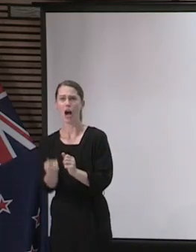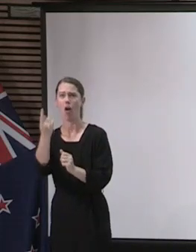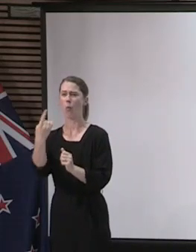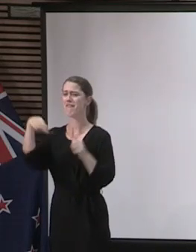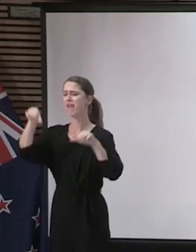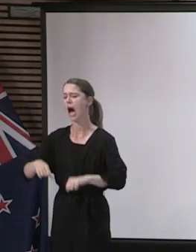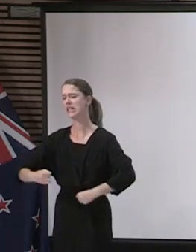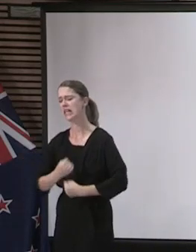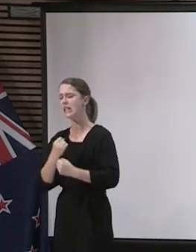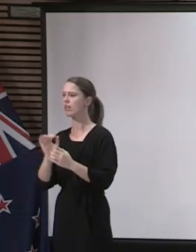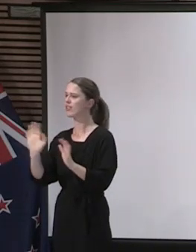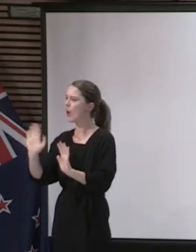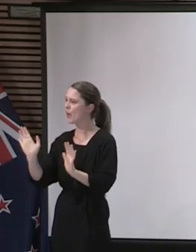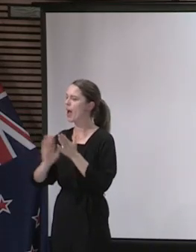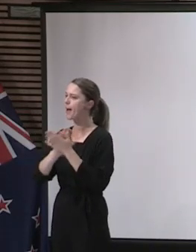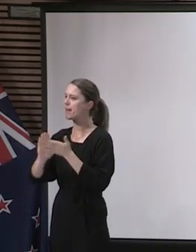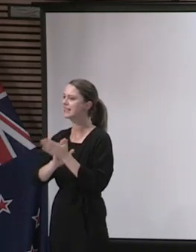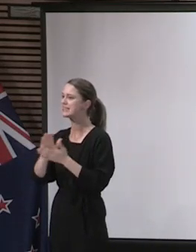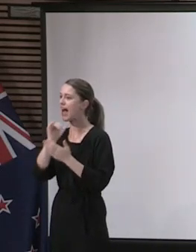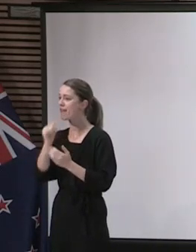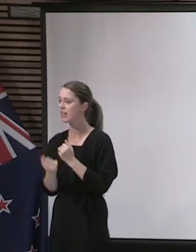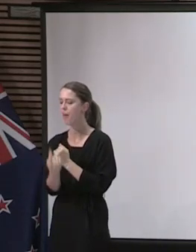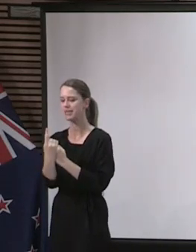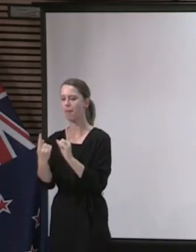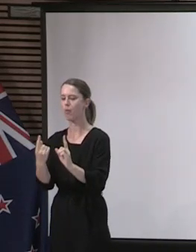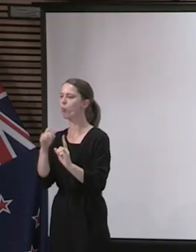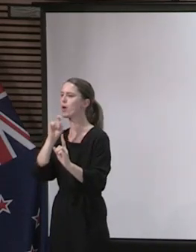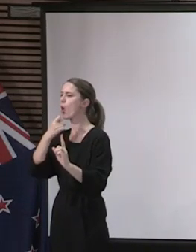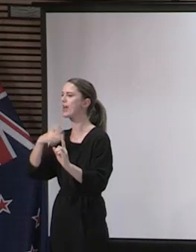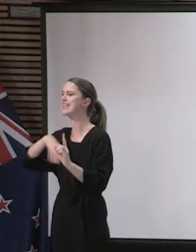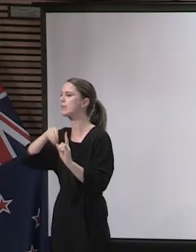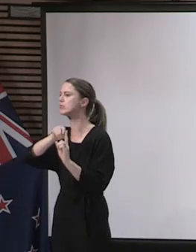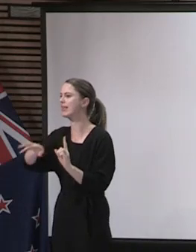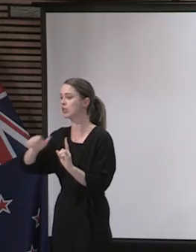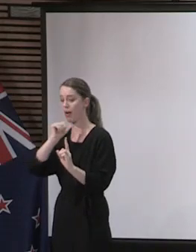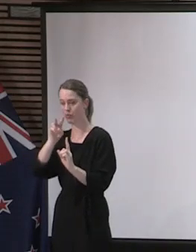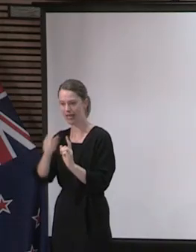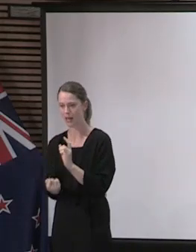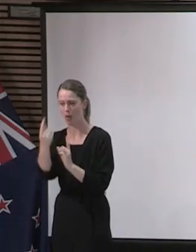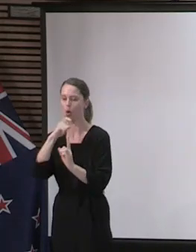want New Zealanders to think when they see a case that means we have failed. It doesn't. It means zero